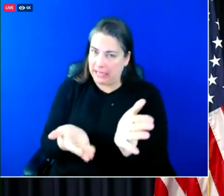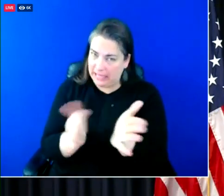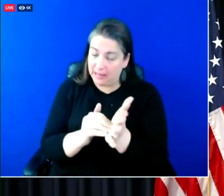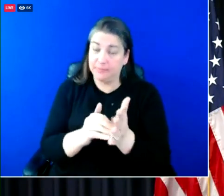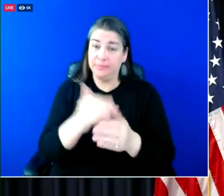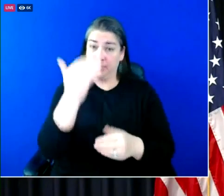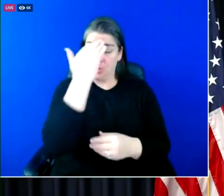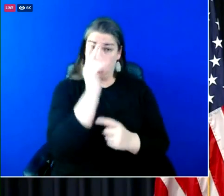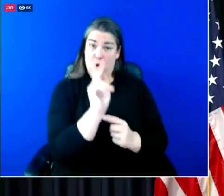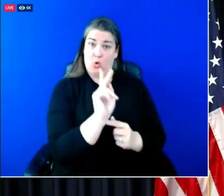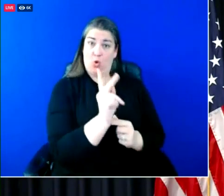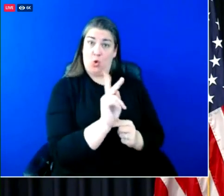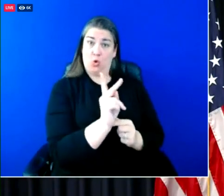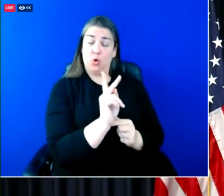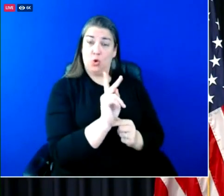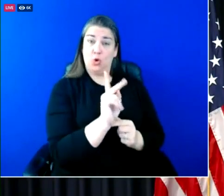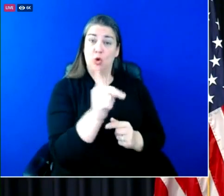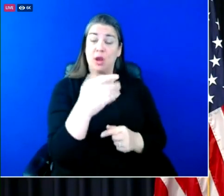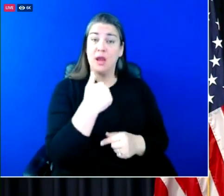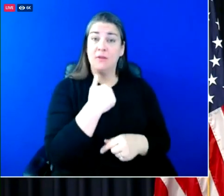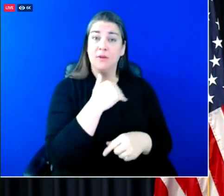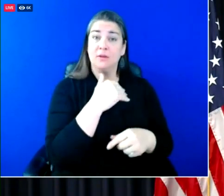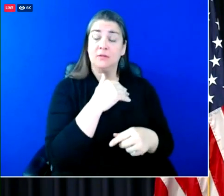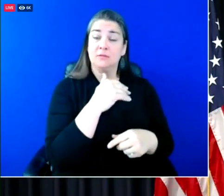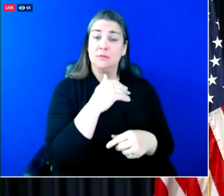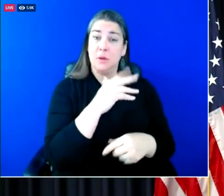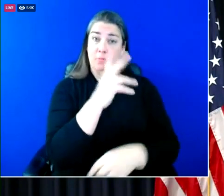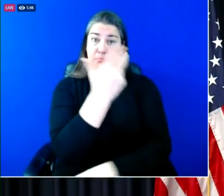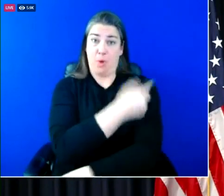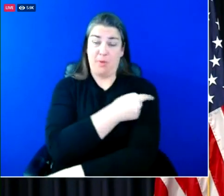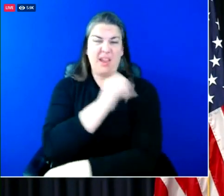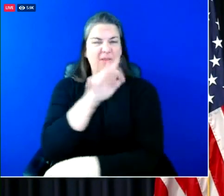which will be closed tomorrow. Everyone who had an appointment is going to be